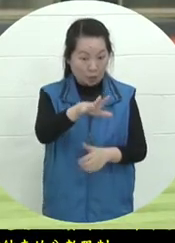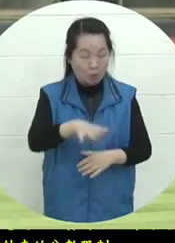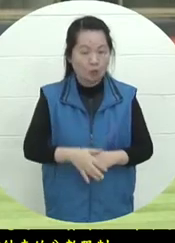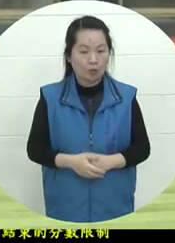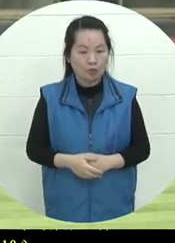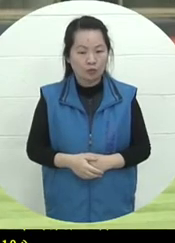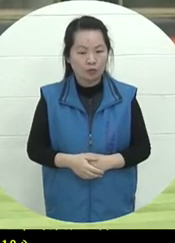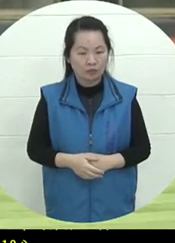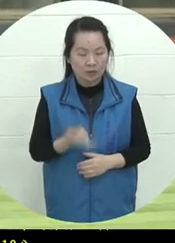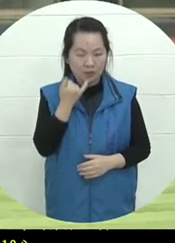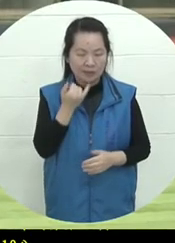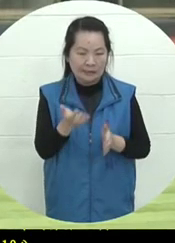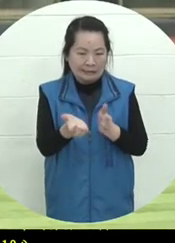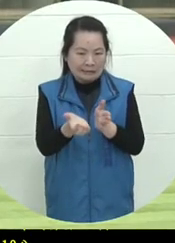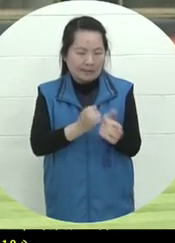there is a chance to end the game early